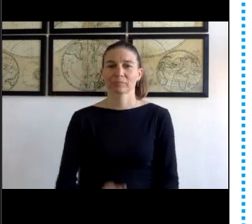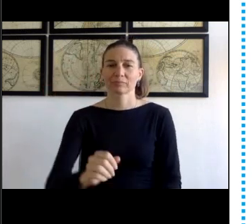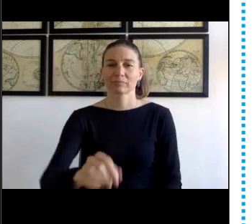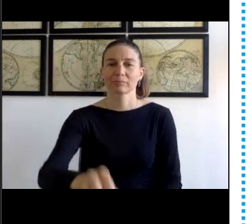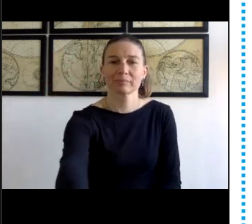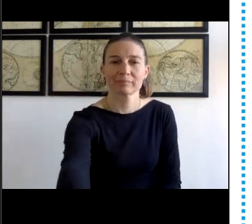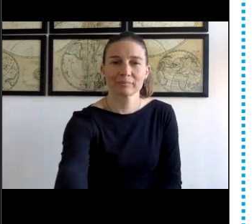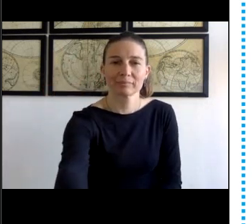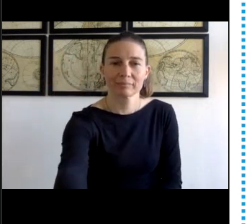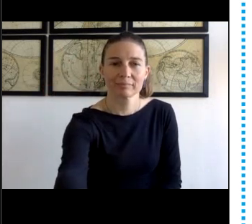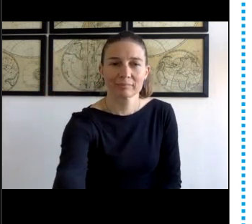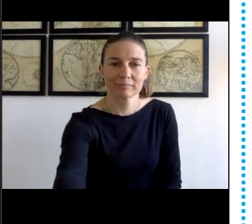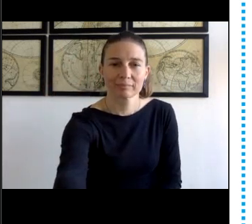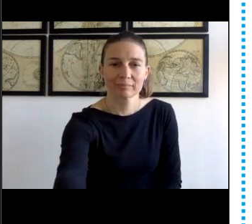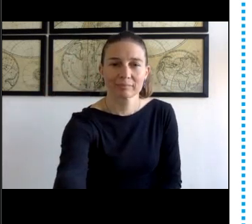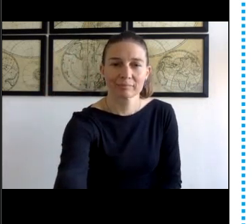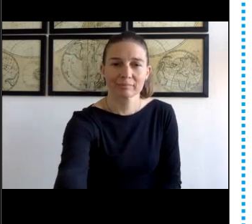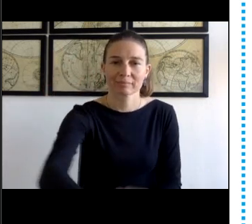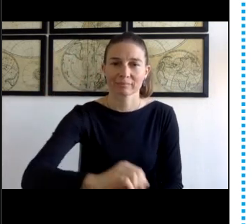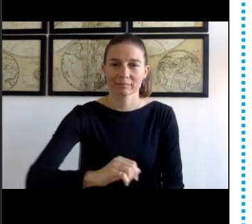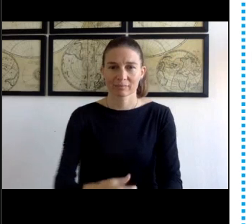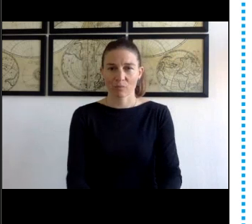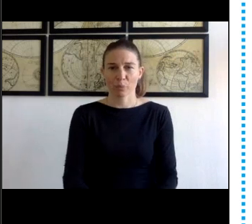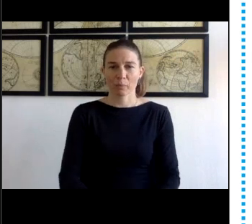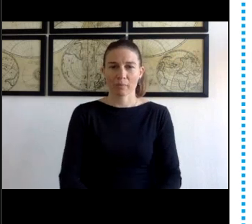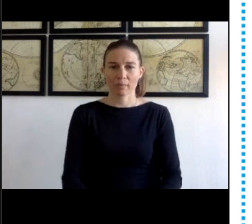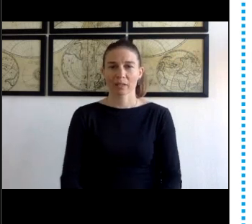A general introduction, who is EDF. Most of you probably know.